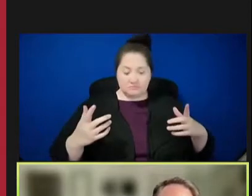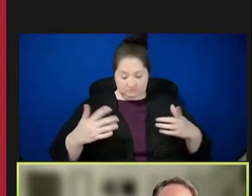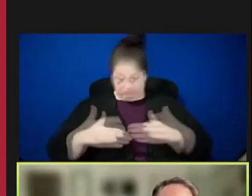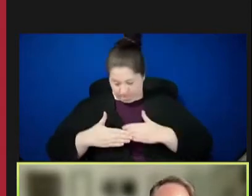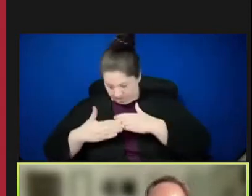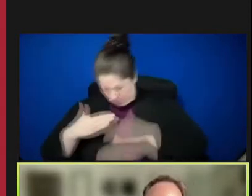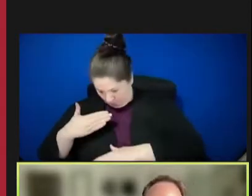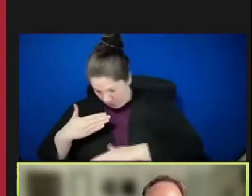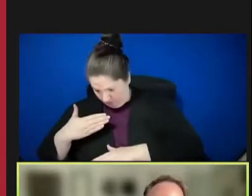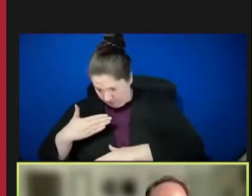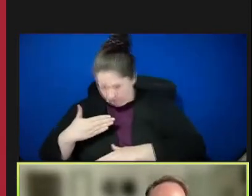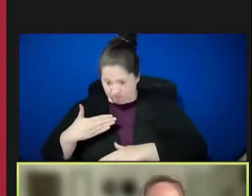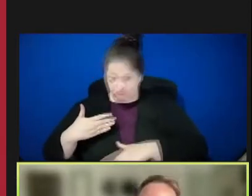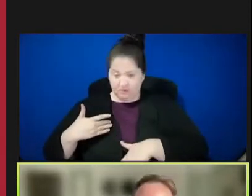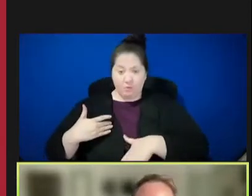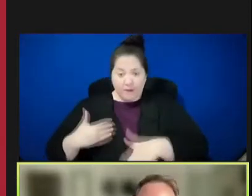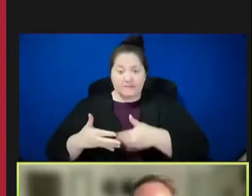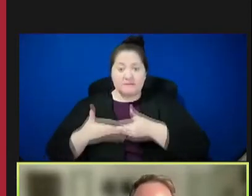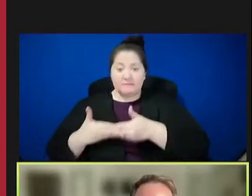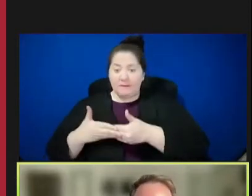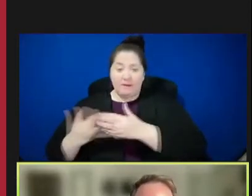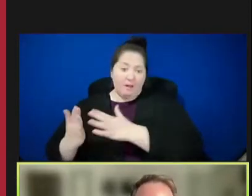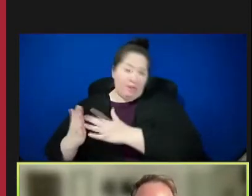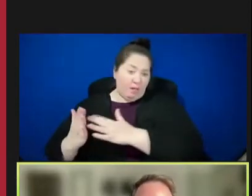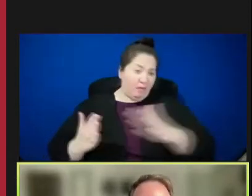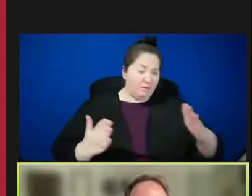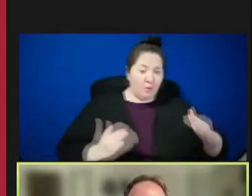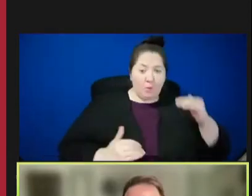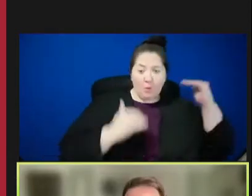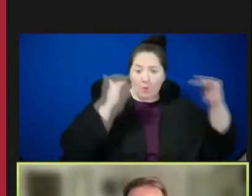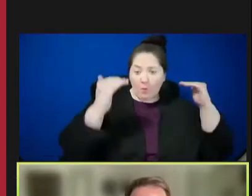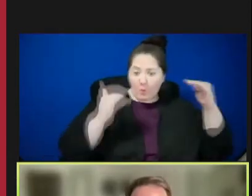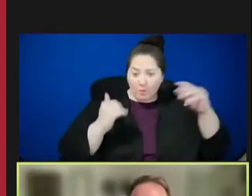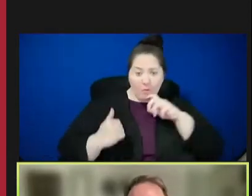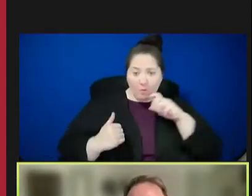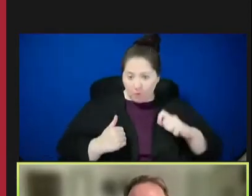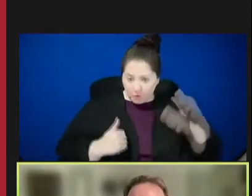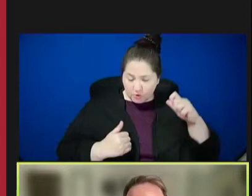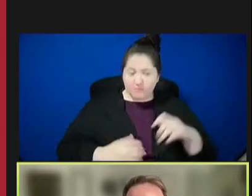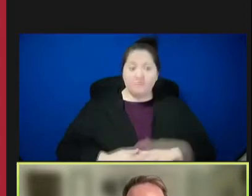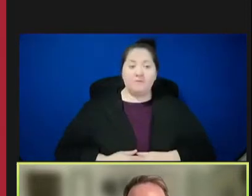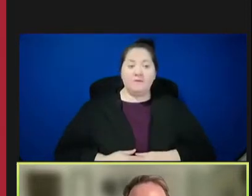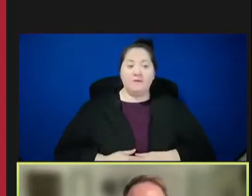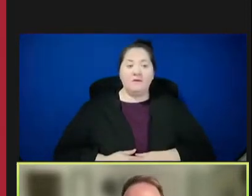pregnancy, infants to end of life, older adults. Those are immunocompromised and